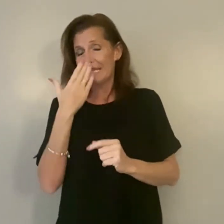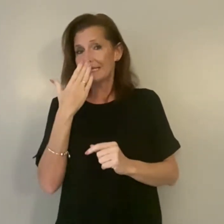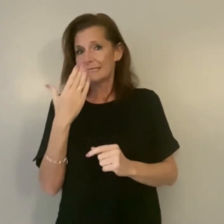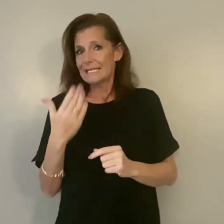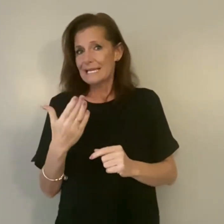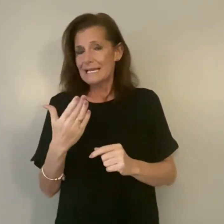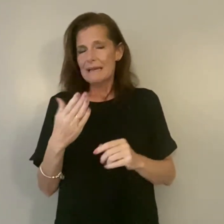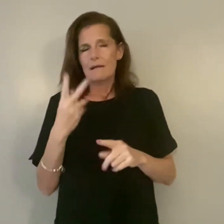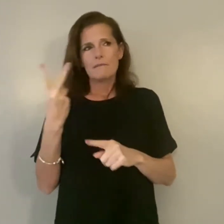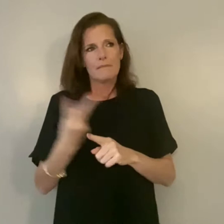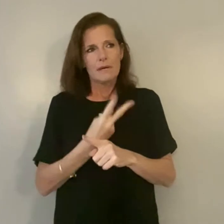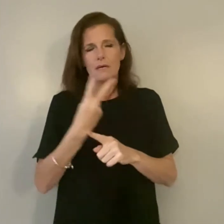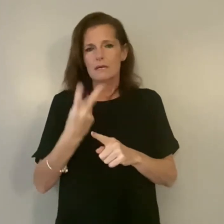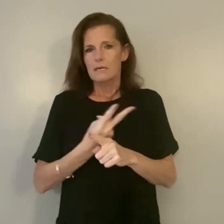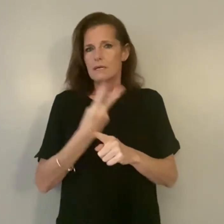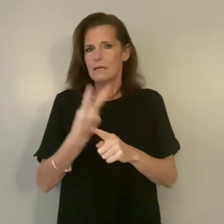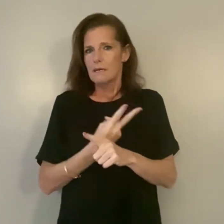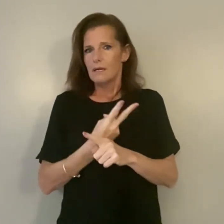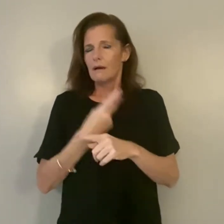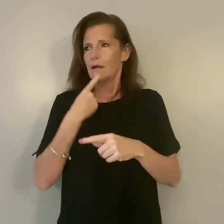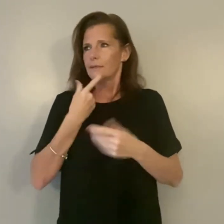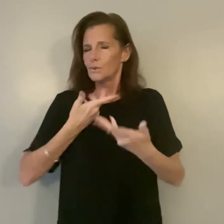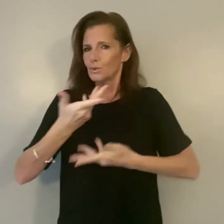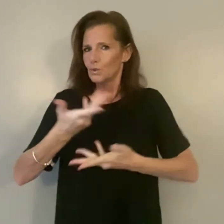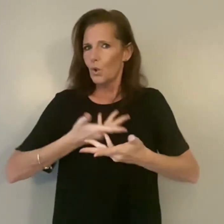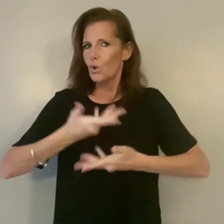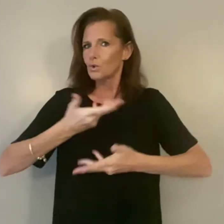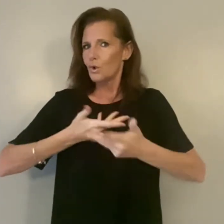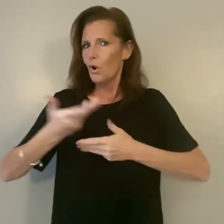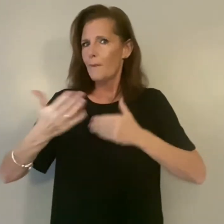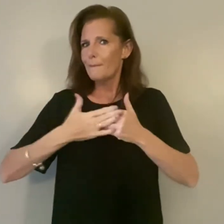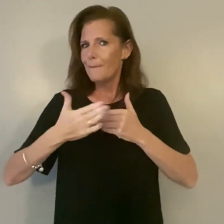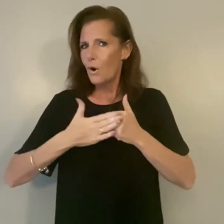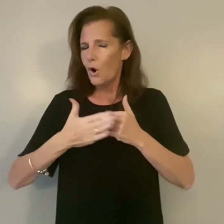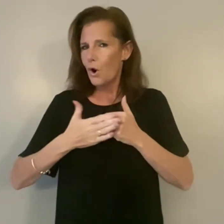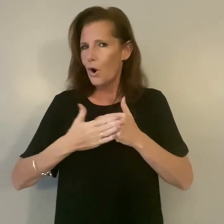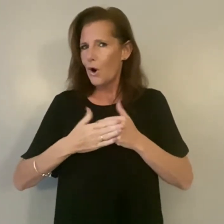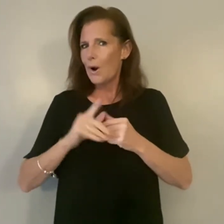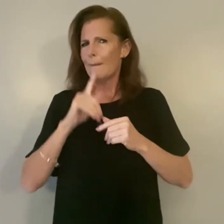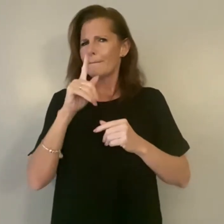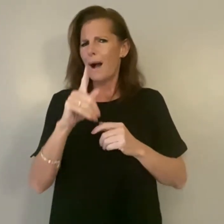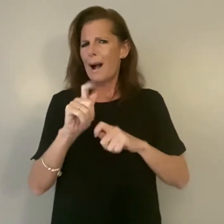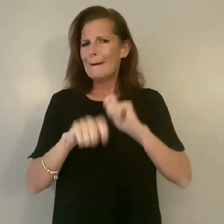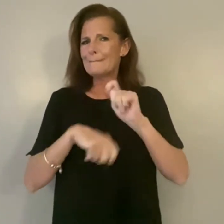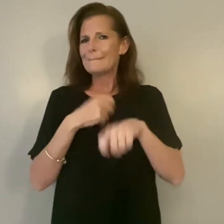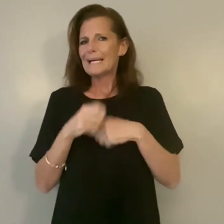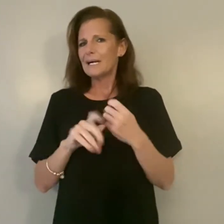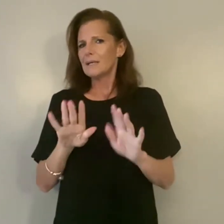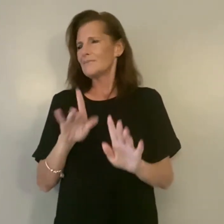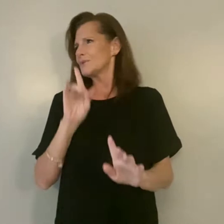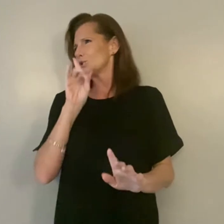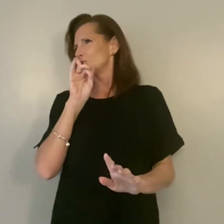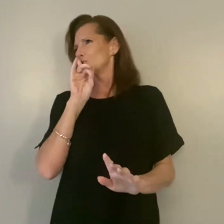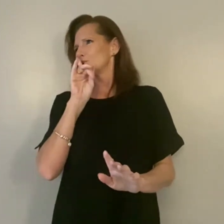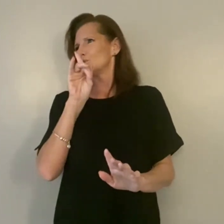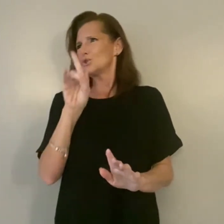that conversation consistently pushed its way to the front of the line, but it's always in hushed tones